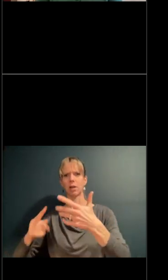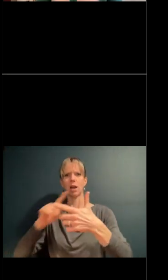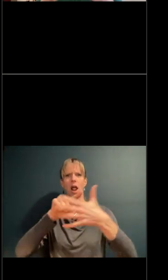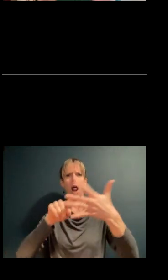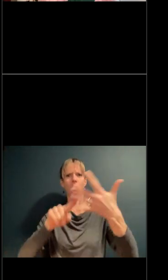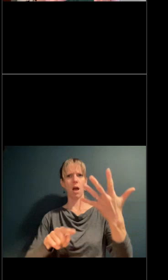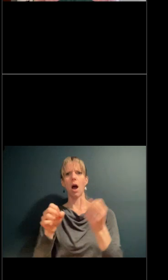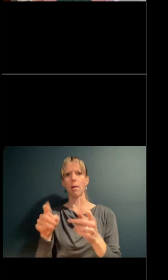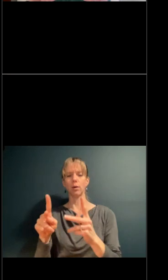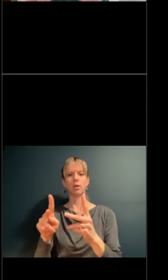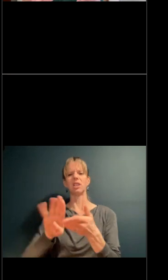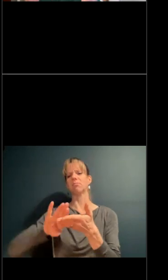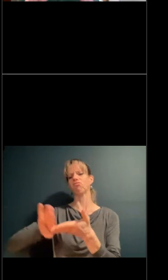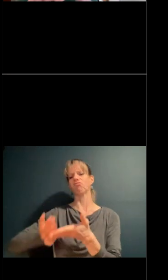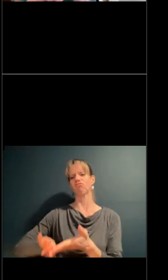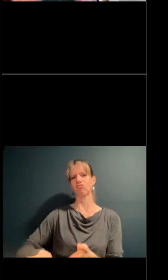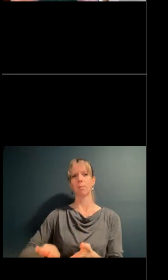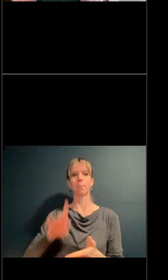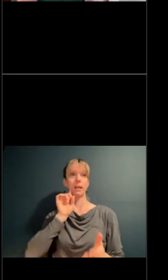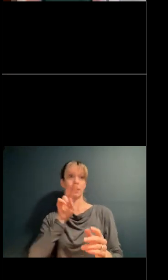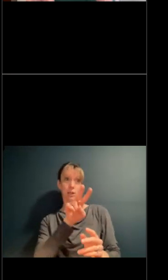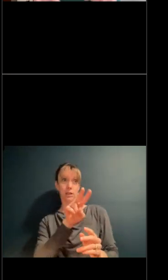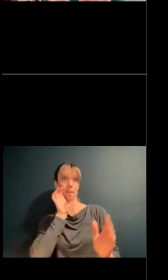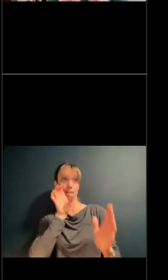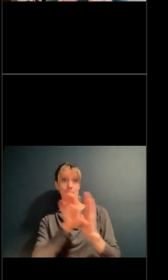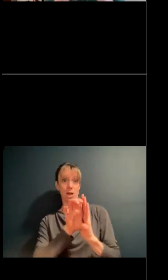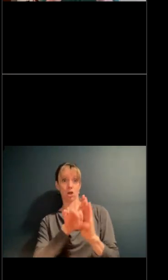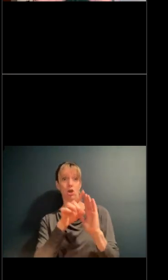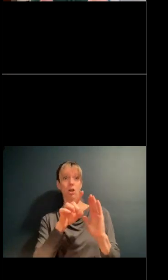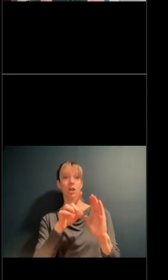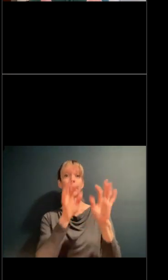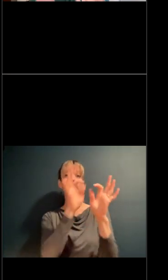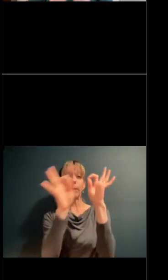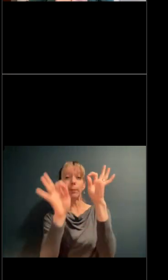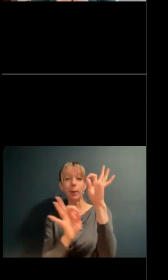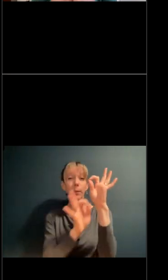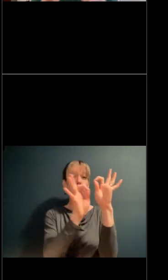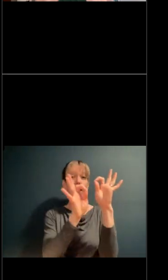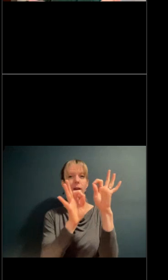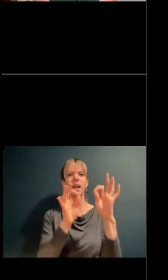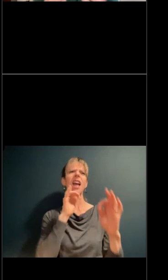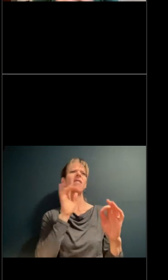If the picture on your screen of all these circles reflects maybe a school or community,